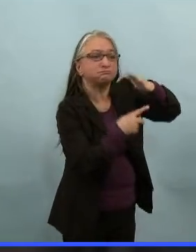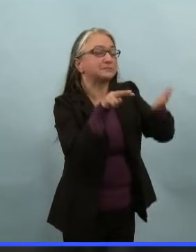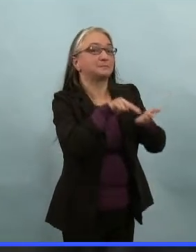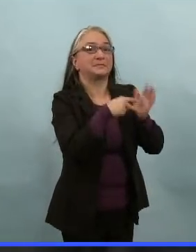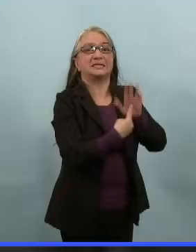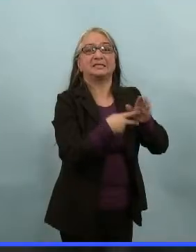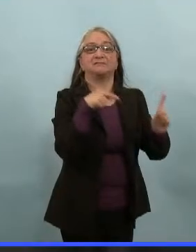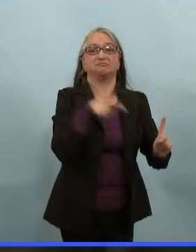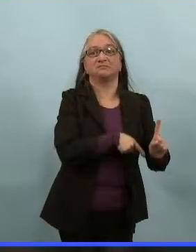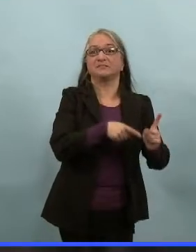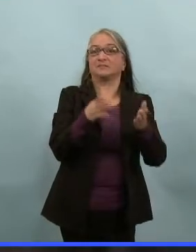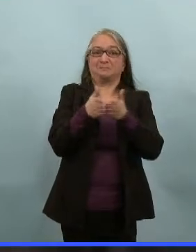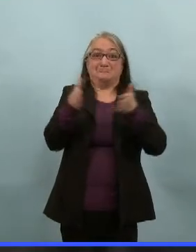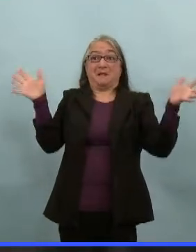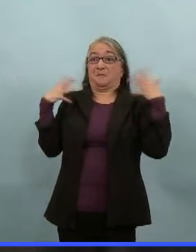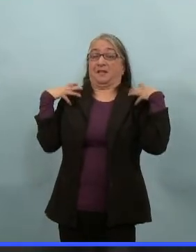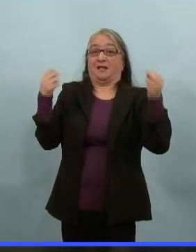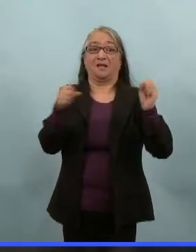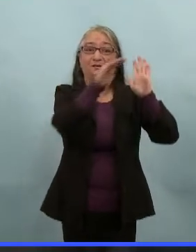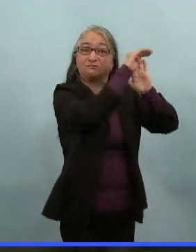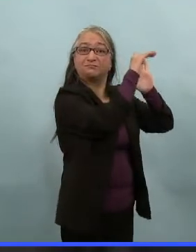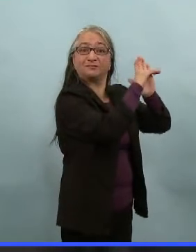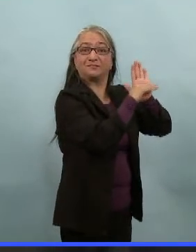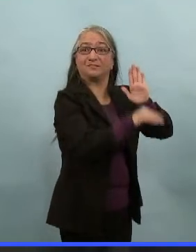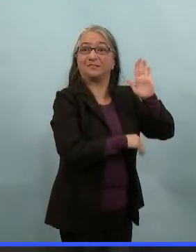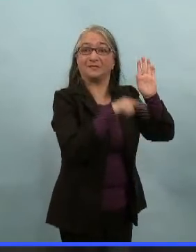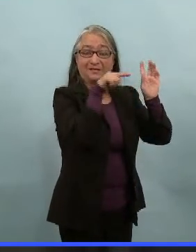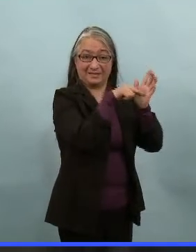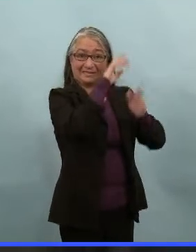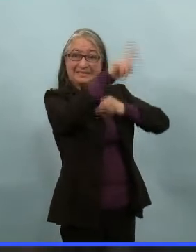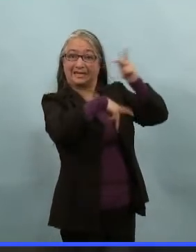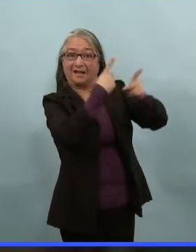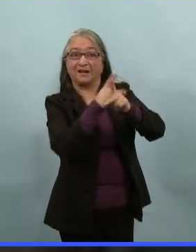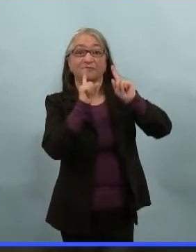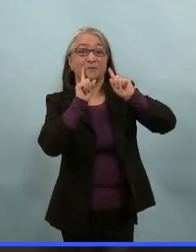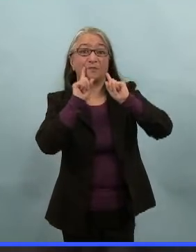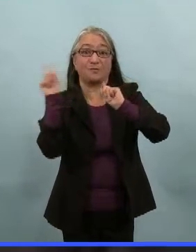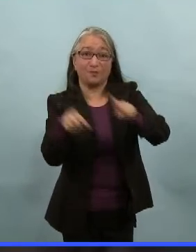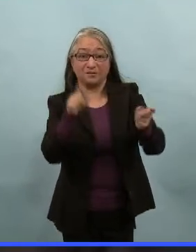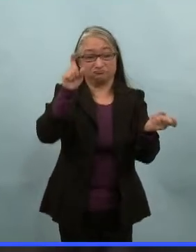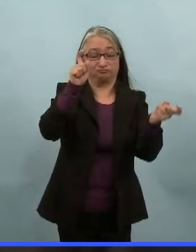we had different types of orders that we we've changed to look at risk and how to mitigate risk